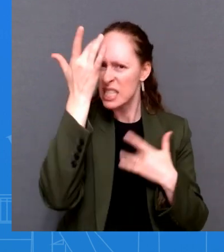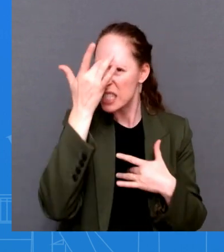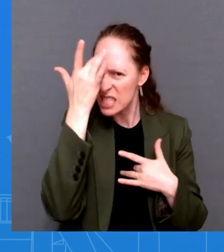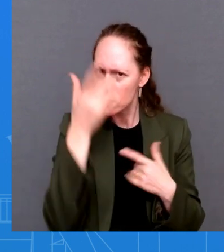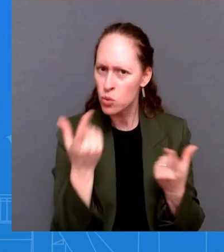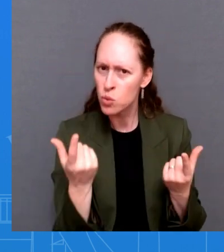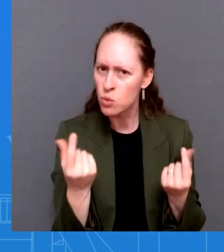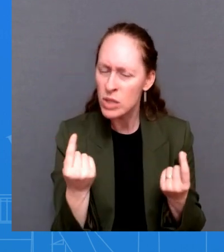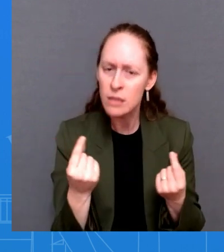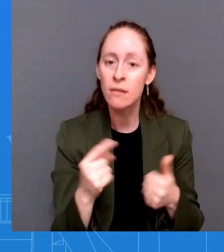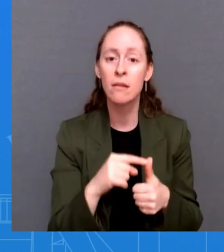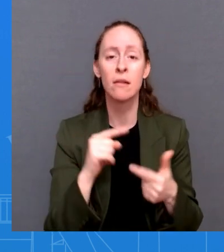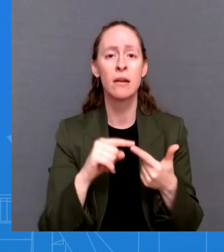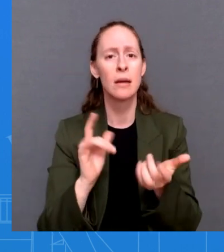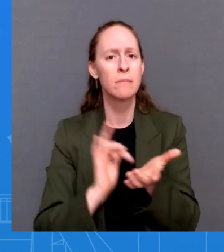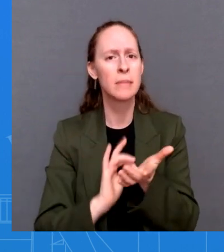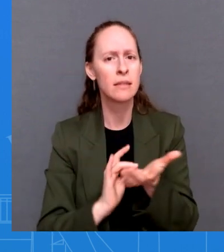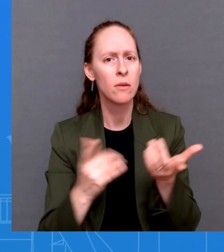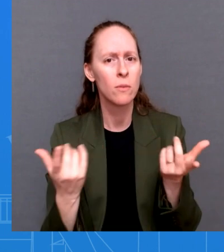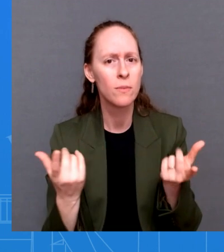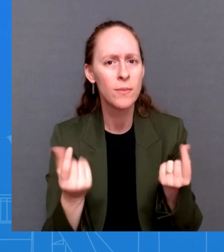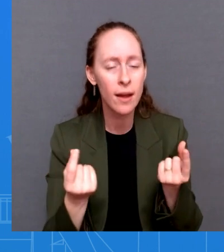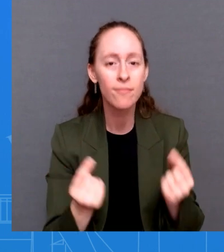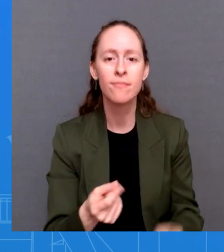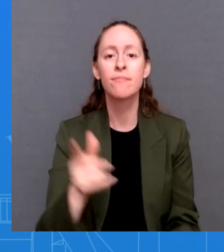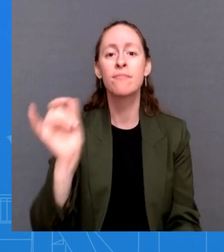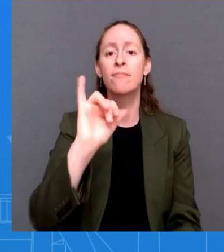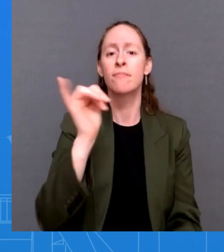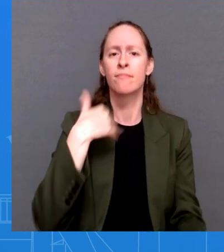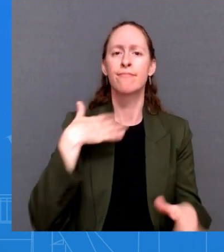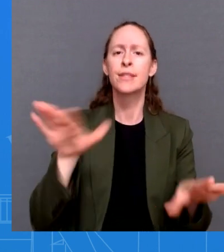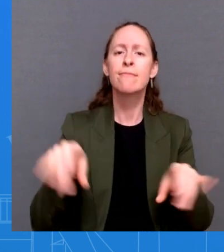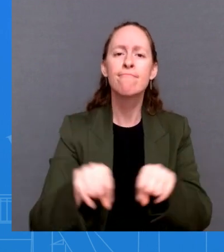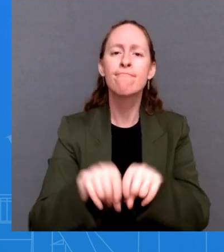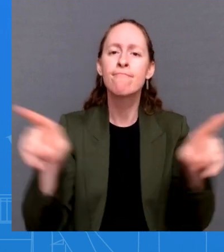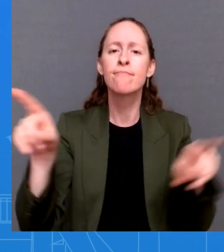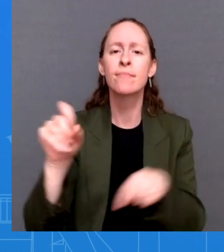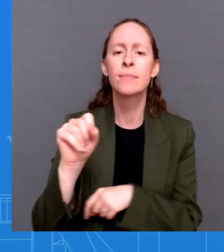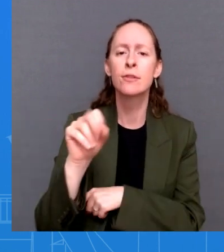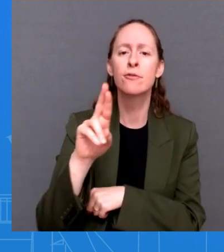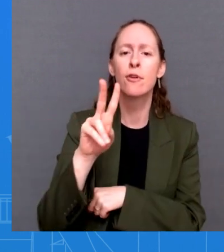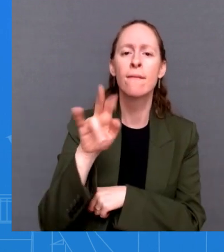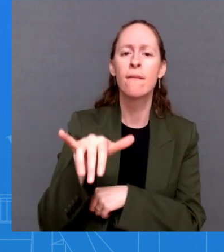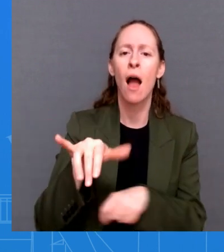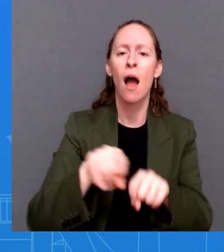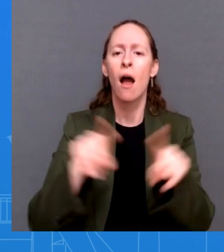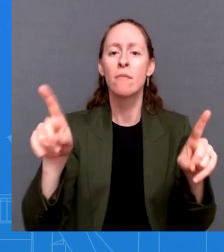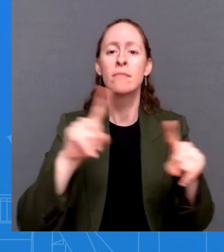of gay and bisexual men. The posting of these data on our website prior to its publication on a scientific journal